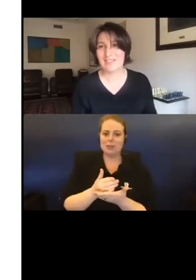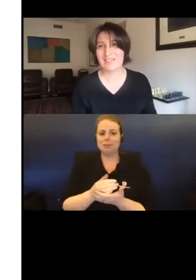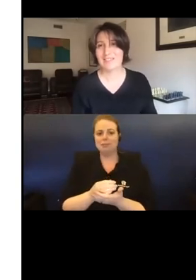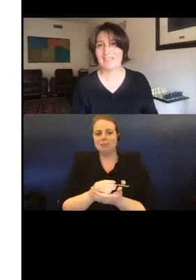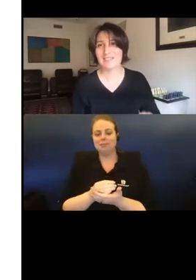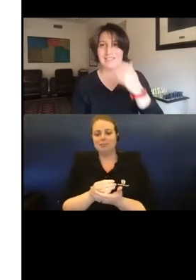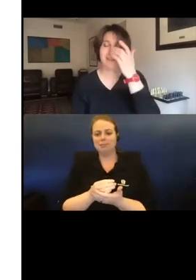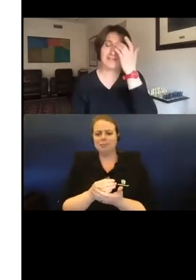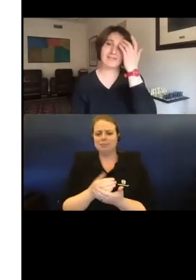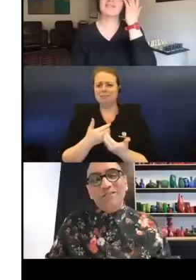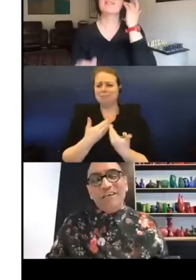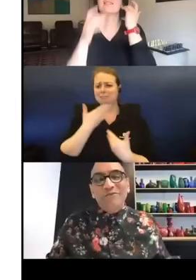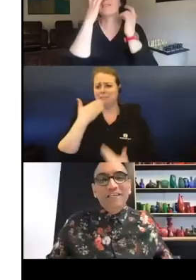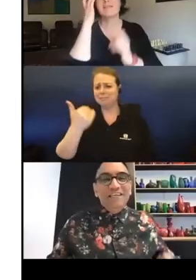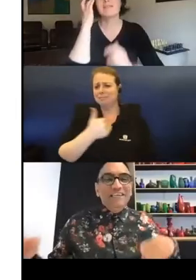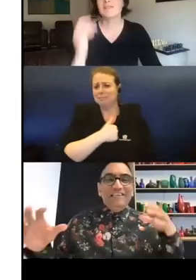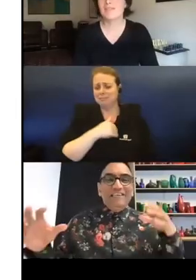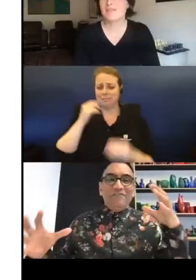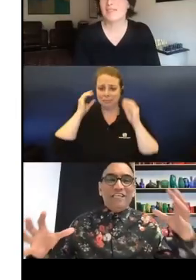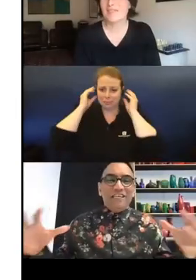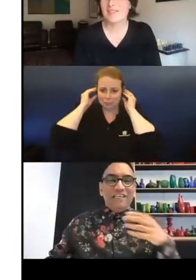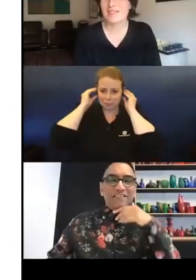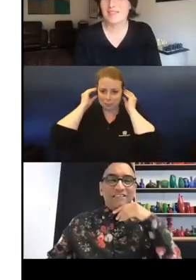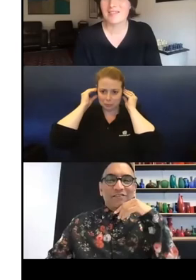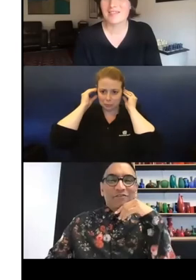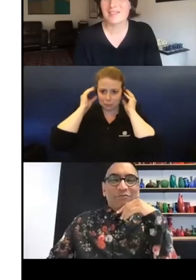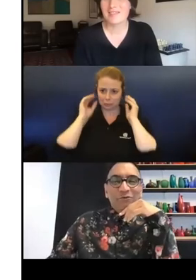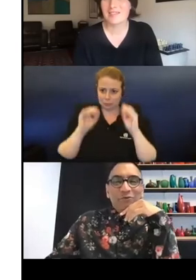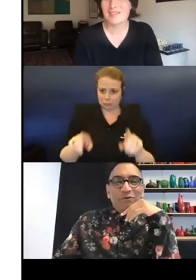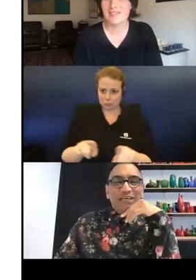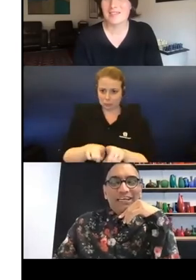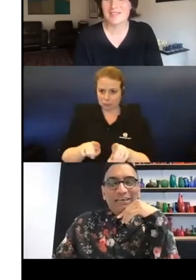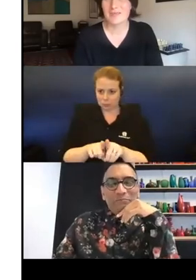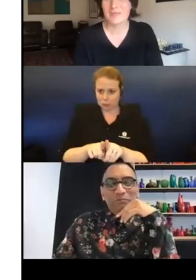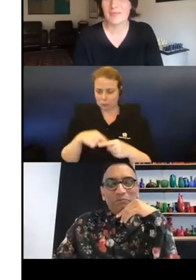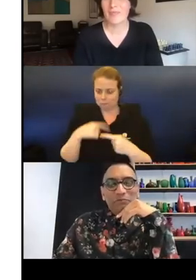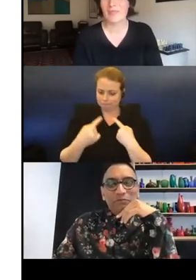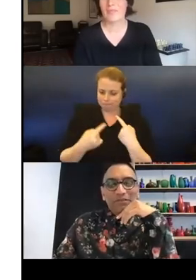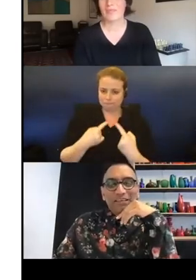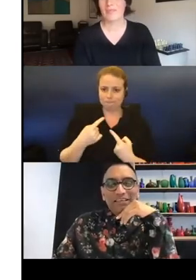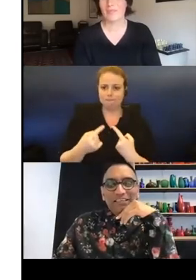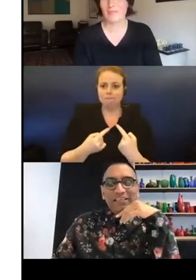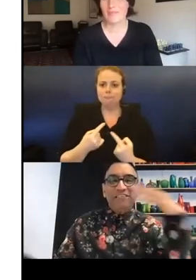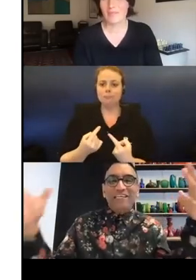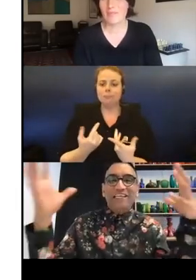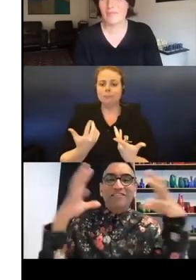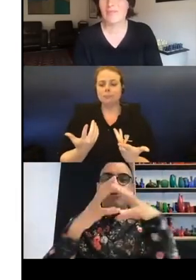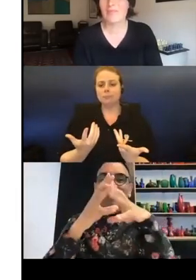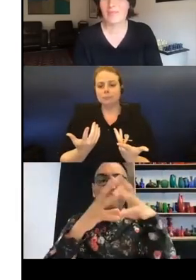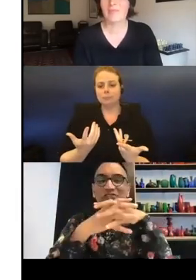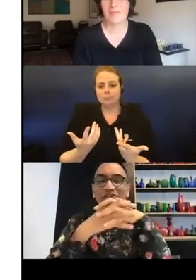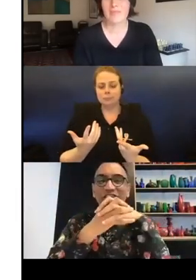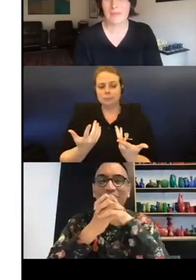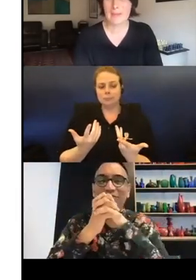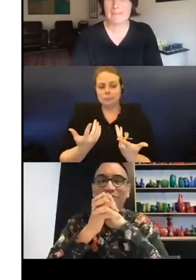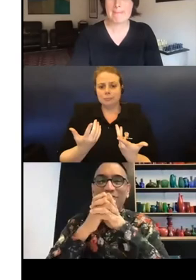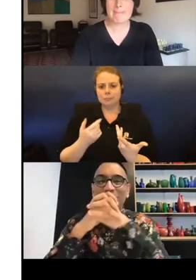generously but also you know taking us through um you know taking us through that journey from from